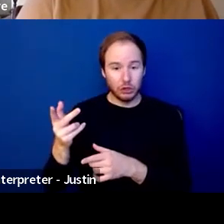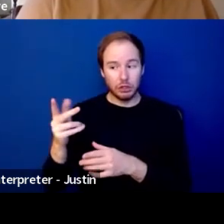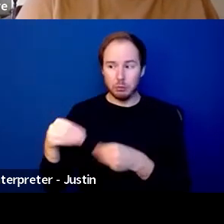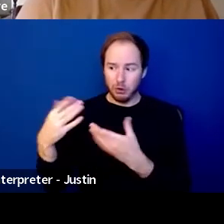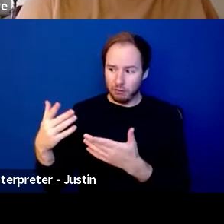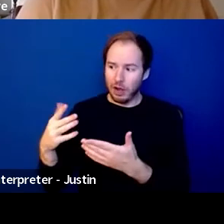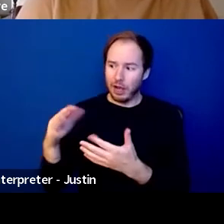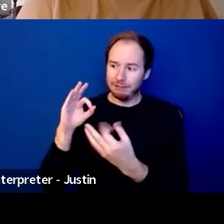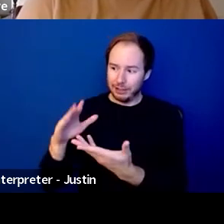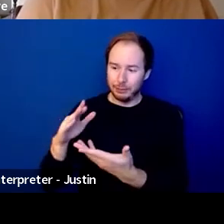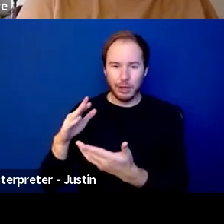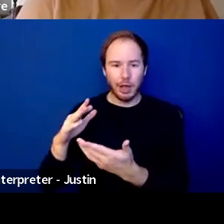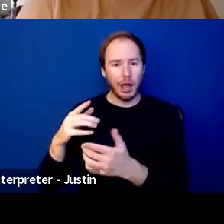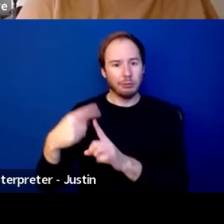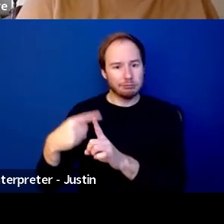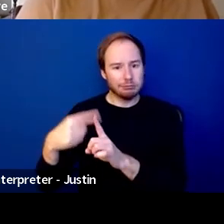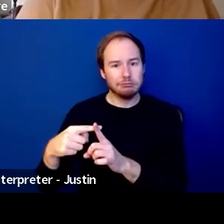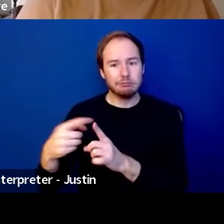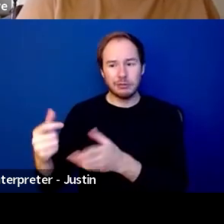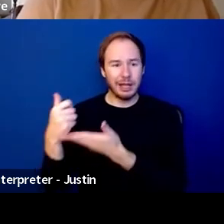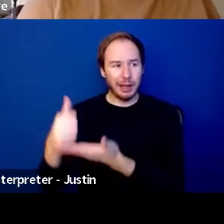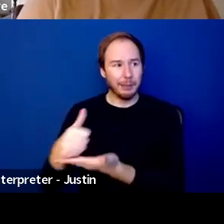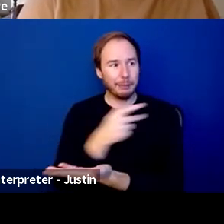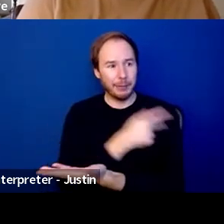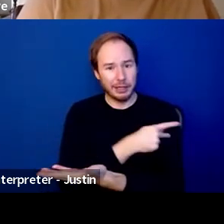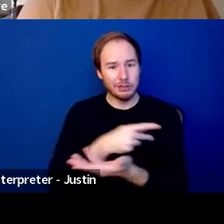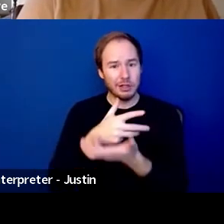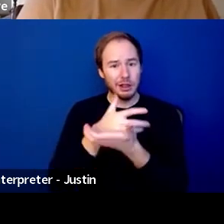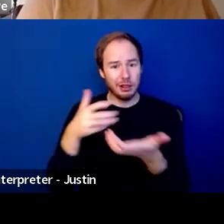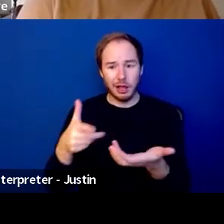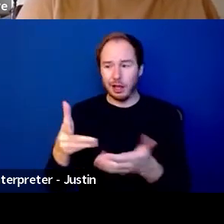but how helpful they were to my patient, and how well the patient is doing now,